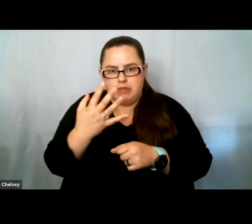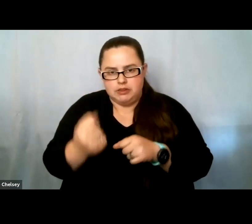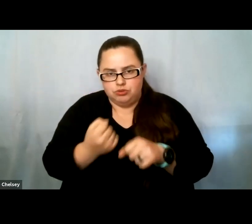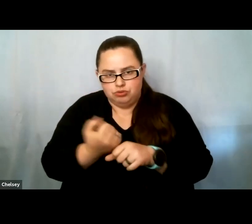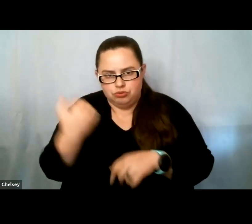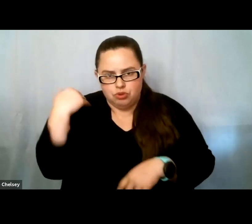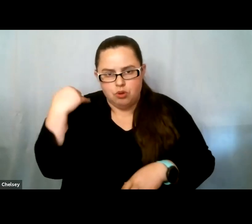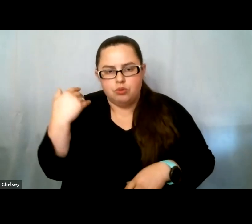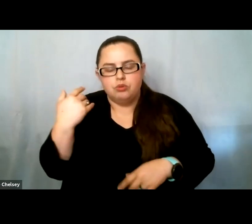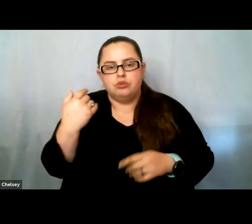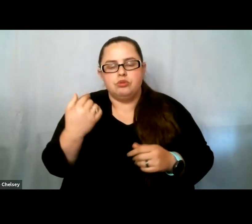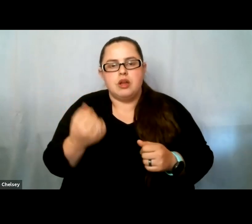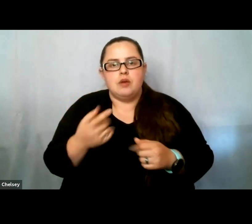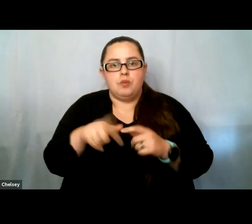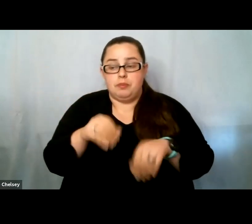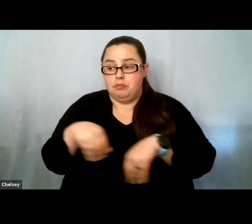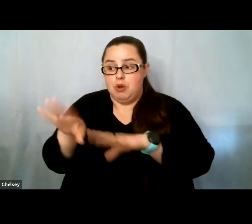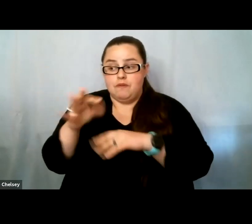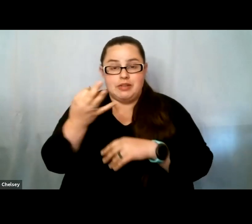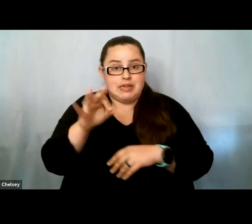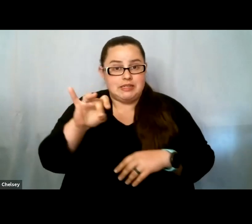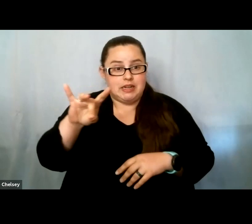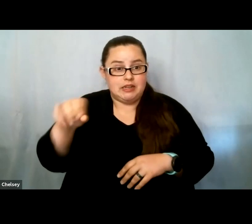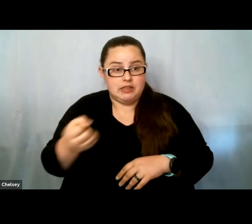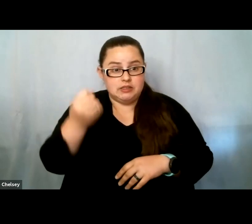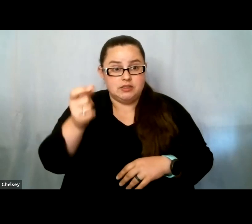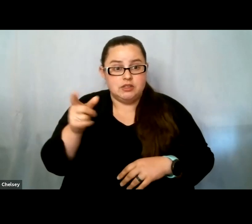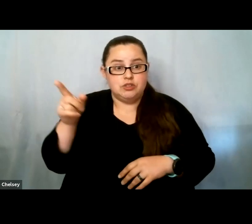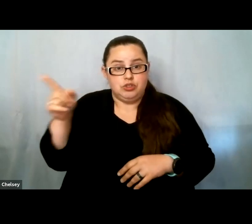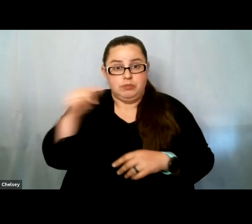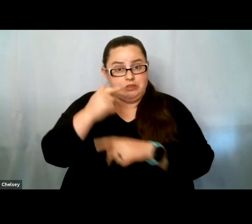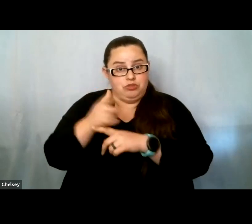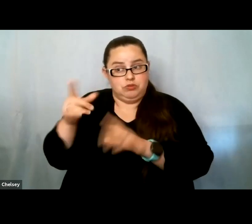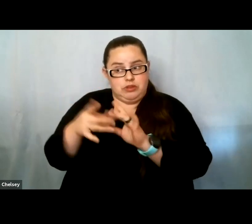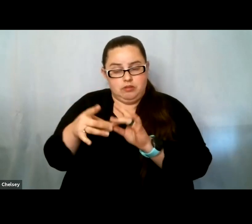when she moved there in the 1980s, she herself even though she married a German and